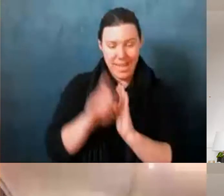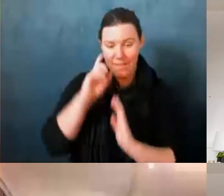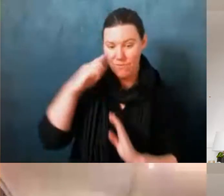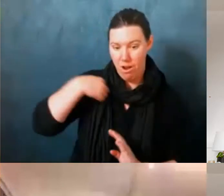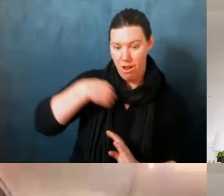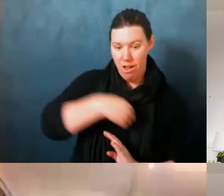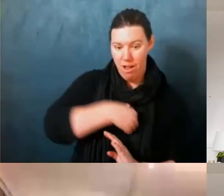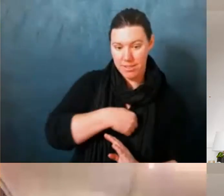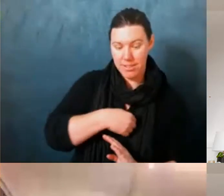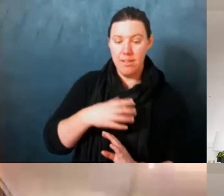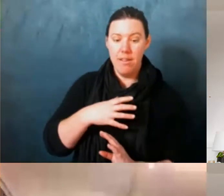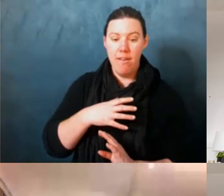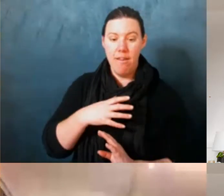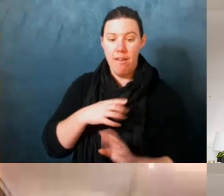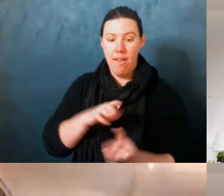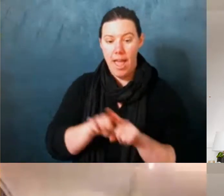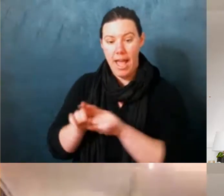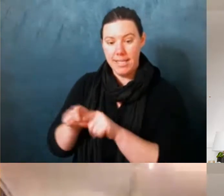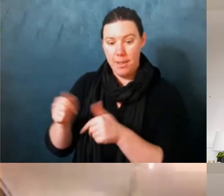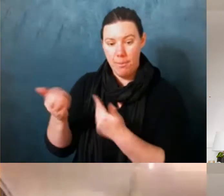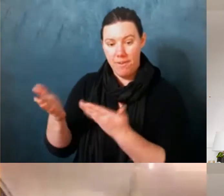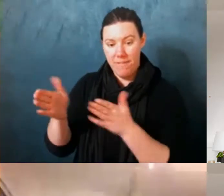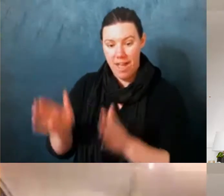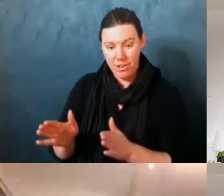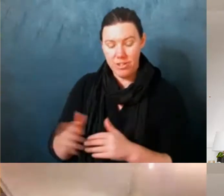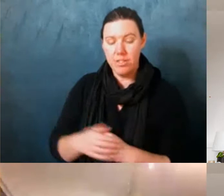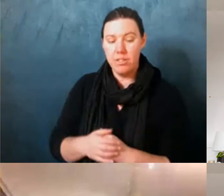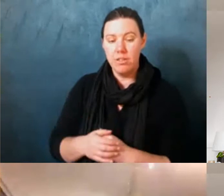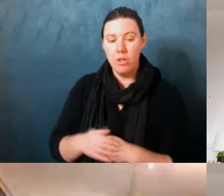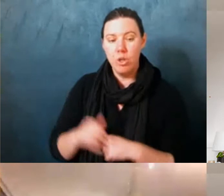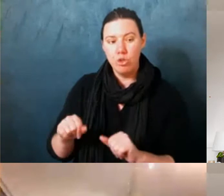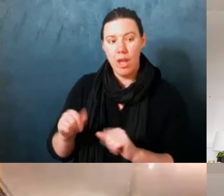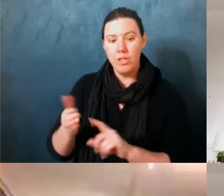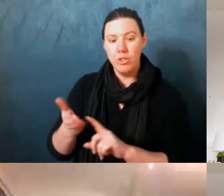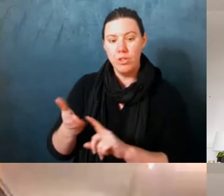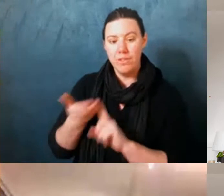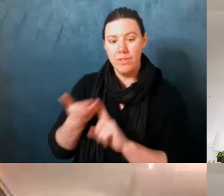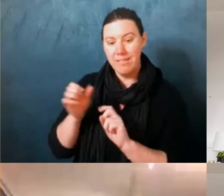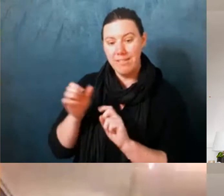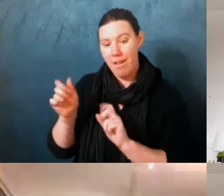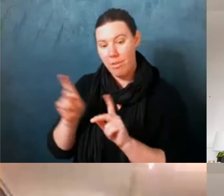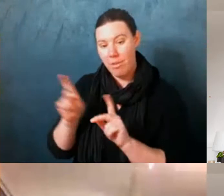is to talk about trying to entice others to come from different states that are from a diverse community to come into Washington